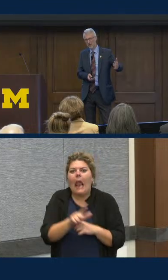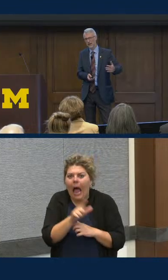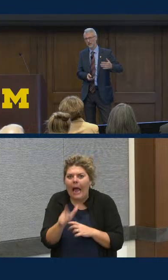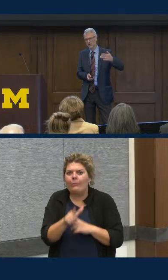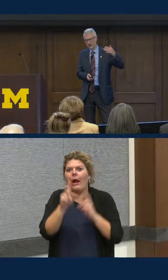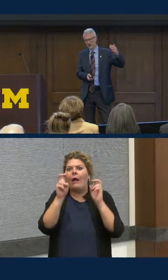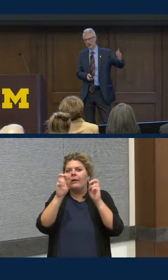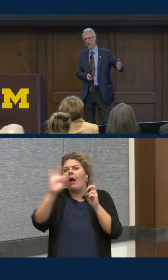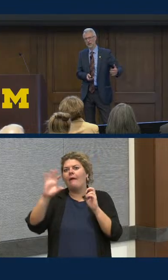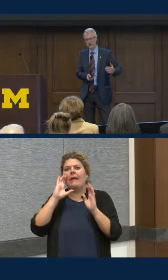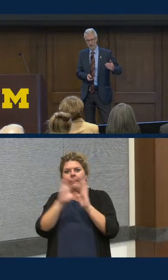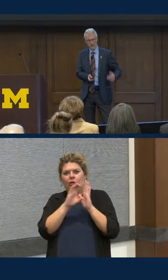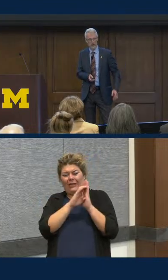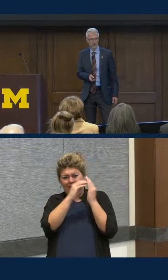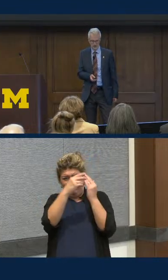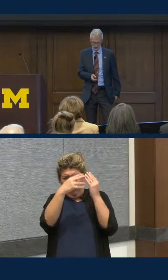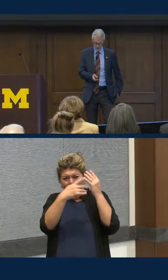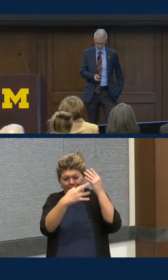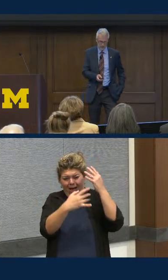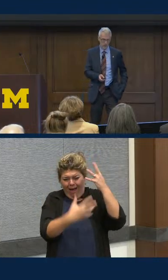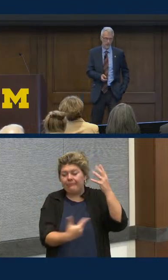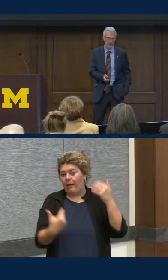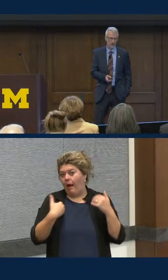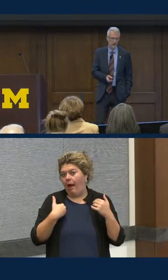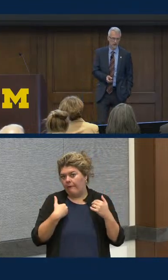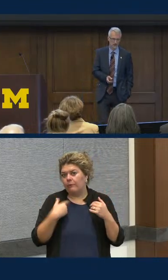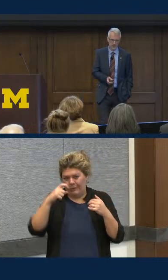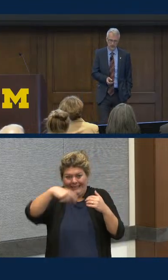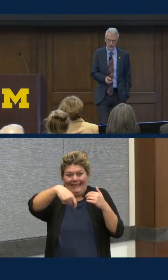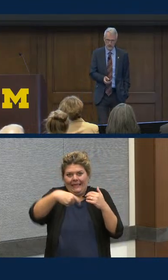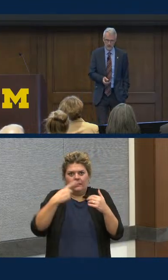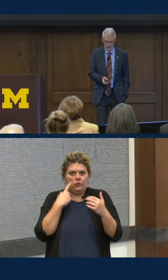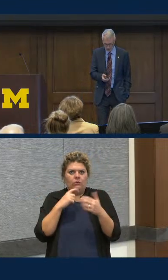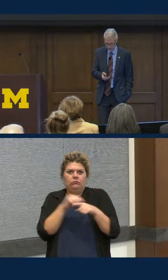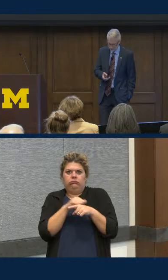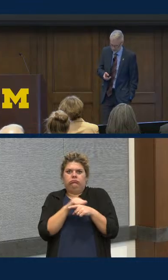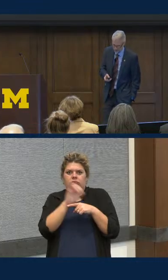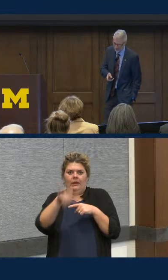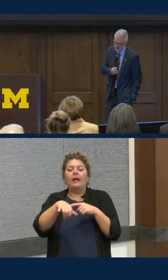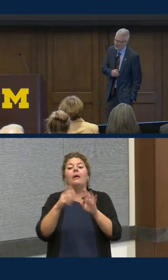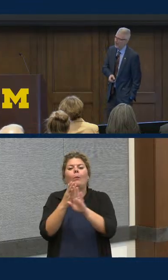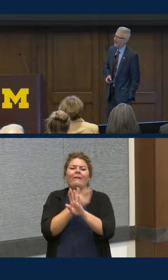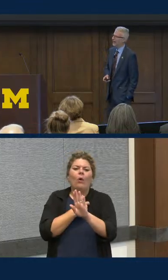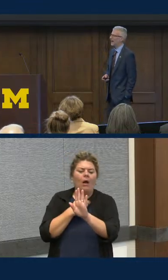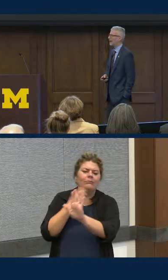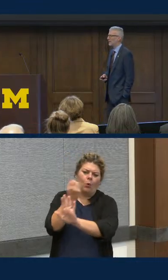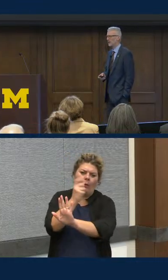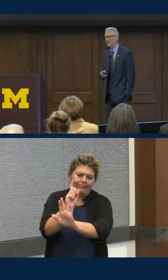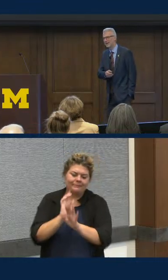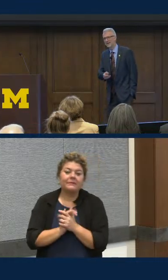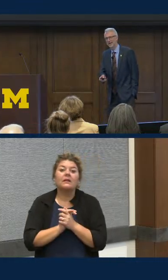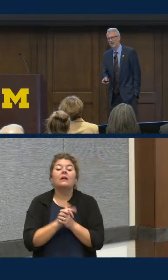There are a growing library of images and one thing we learned,